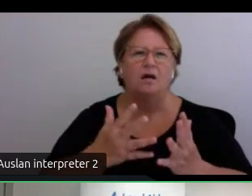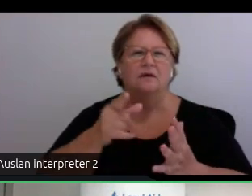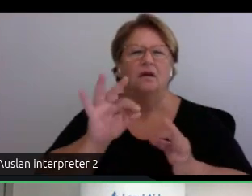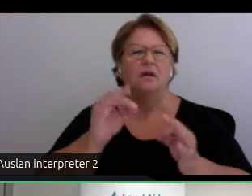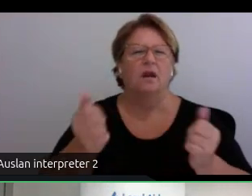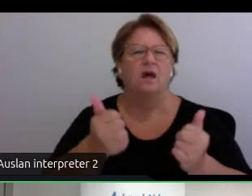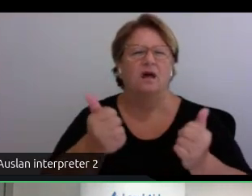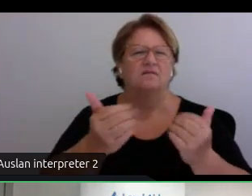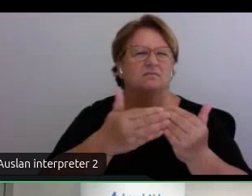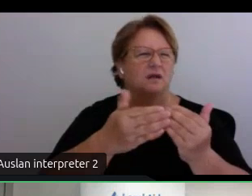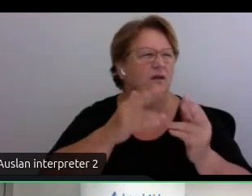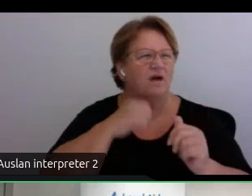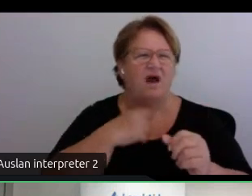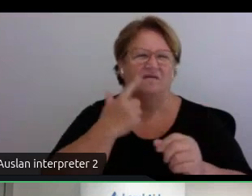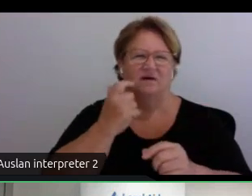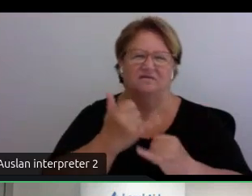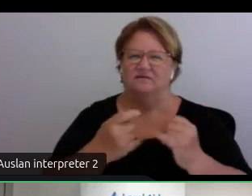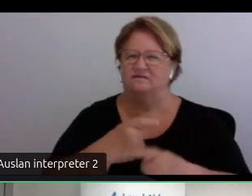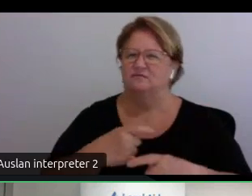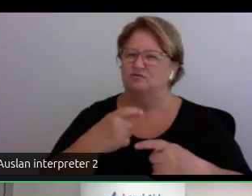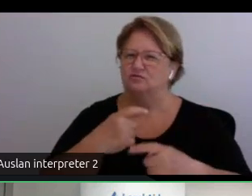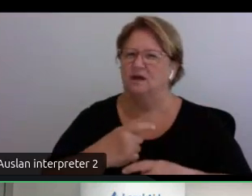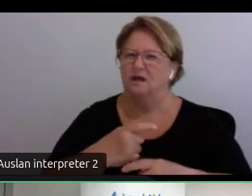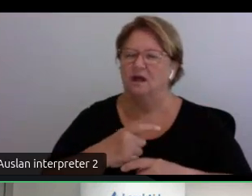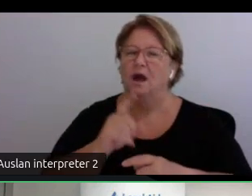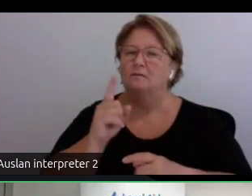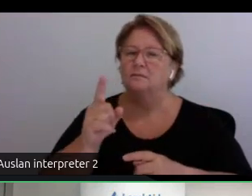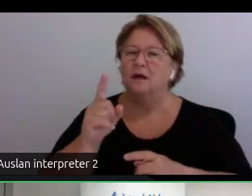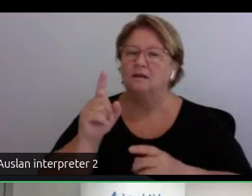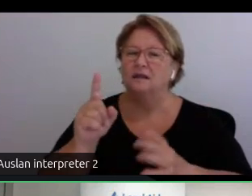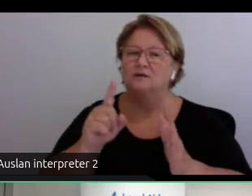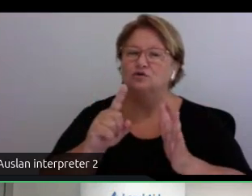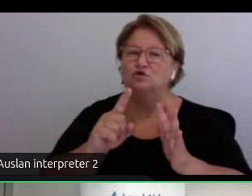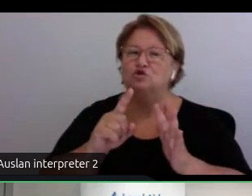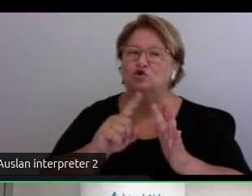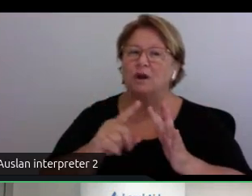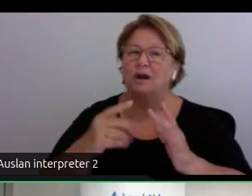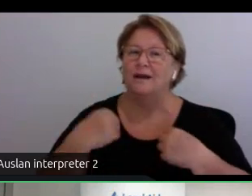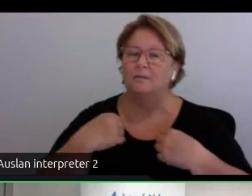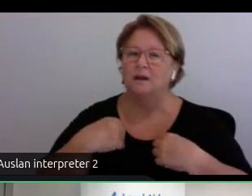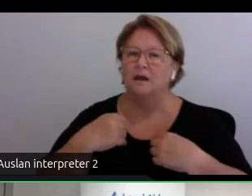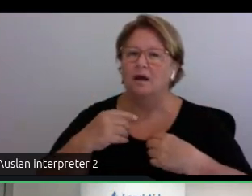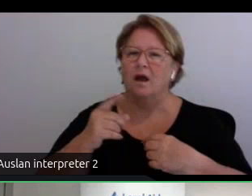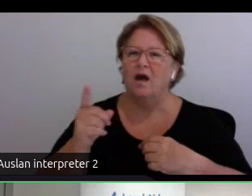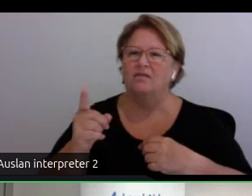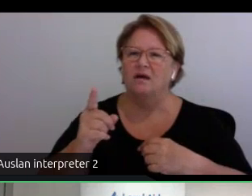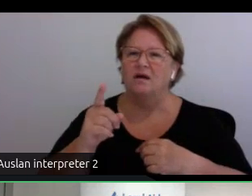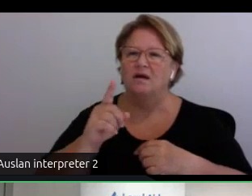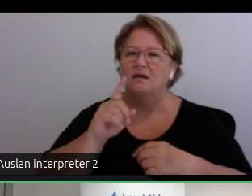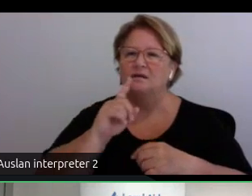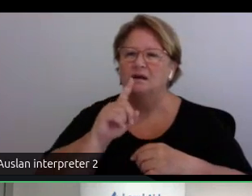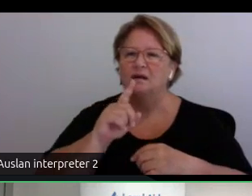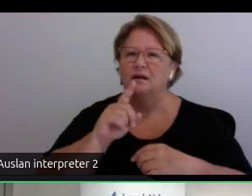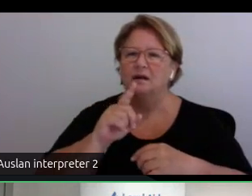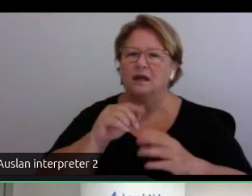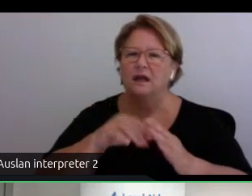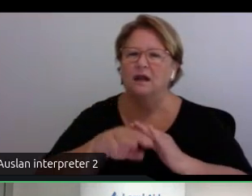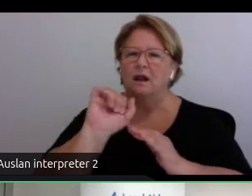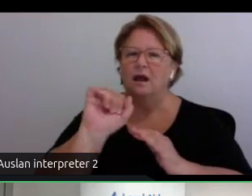find these ones so infuriating. But the insurer in that case is relying on an exclusion in your